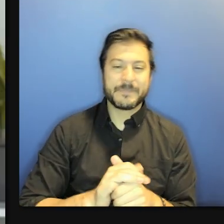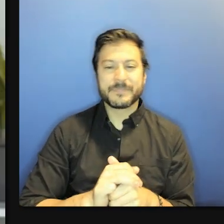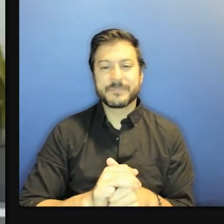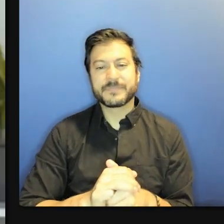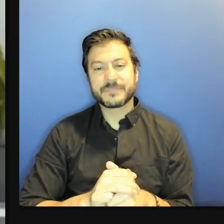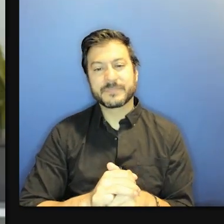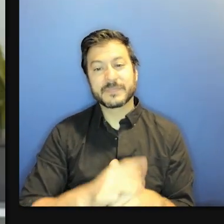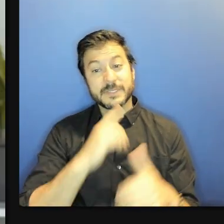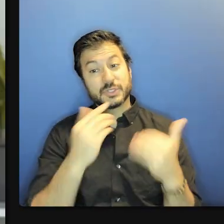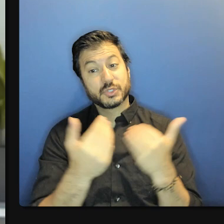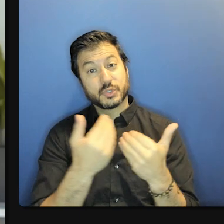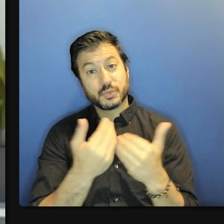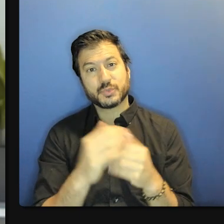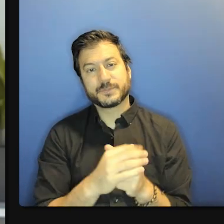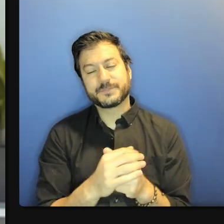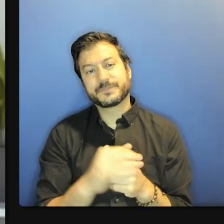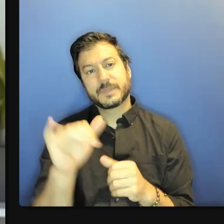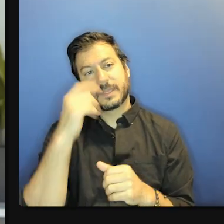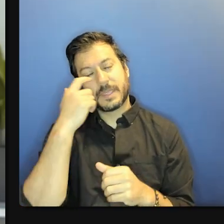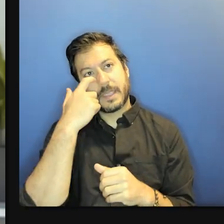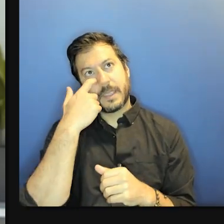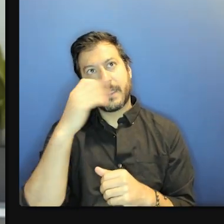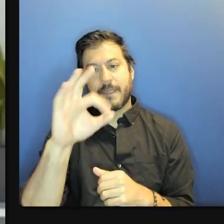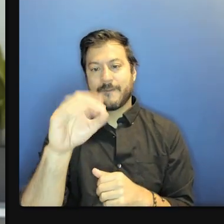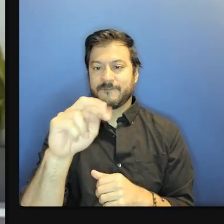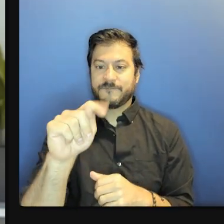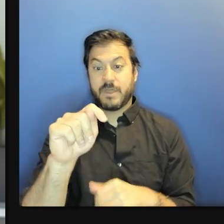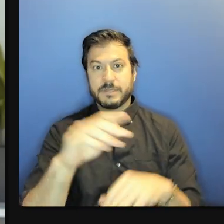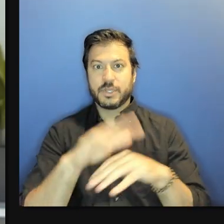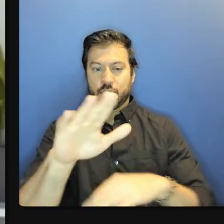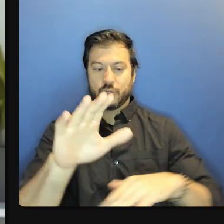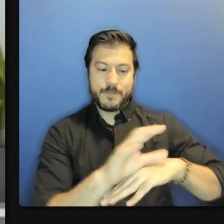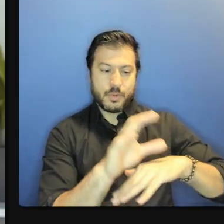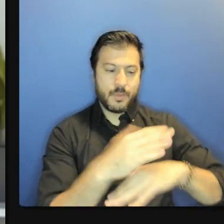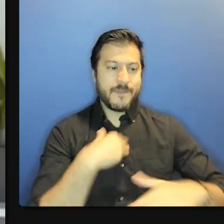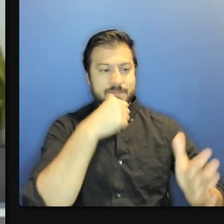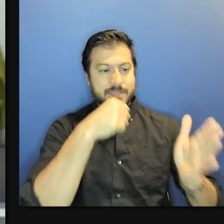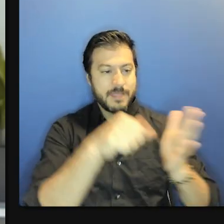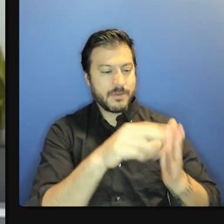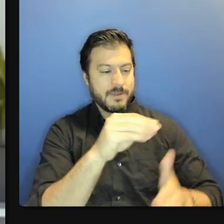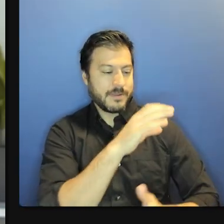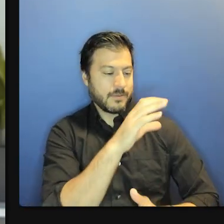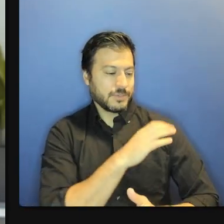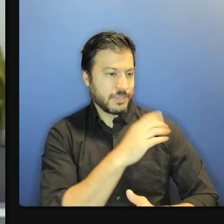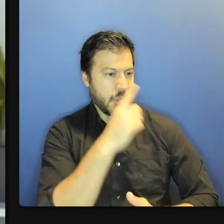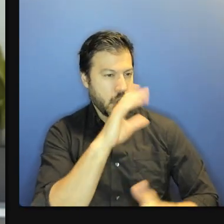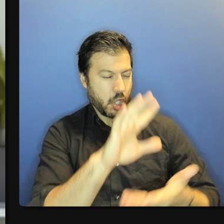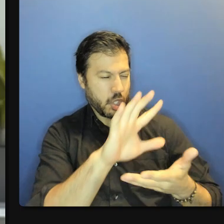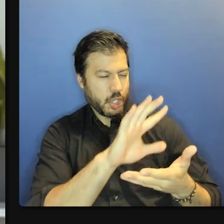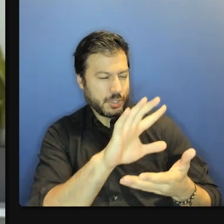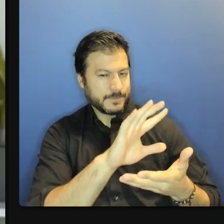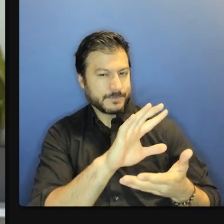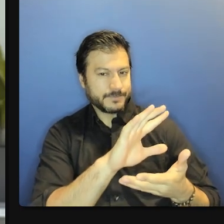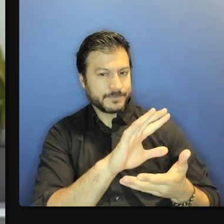Voice font is a very new thing. So just like a font on your computer, where you have letters and characters that look a certain way,